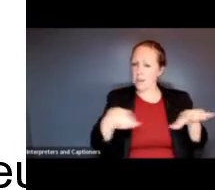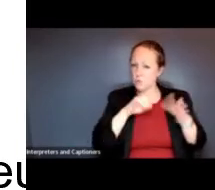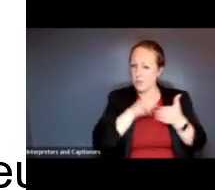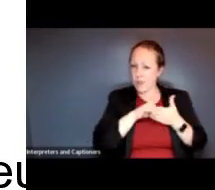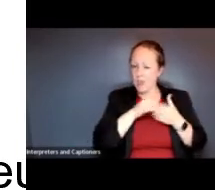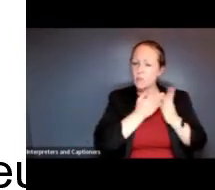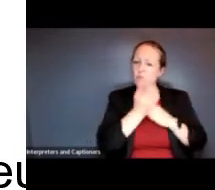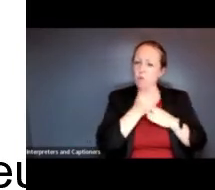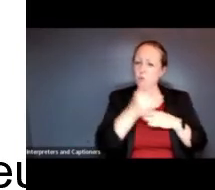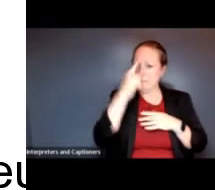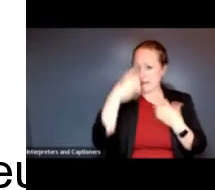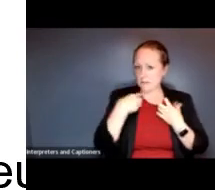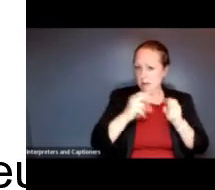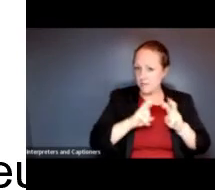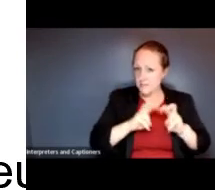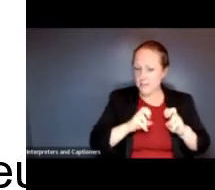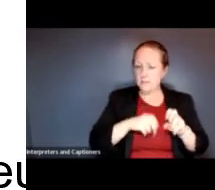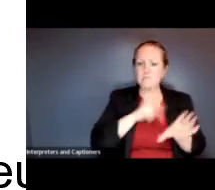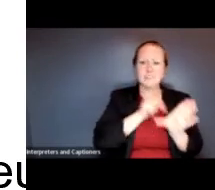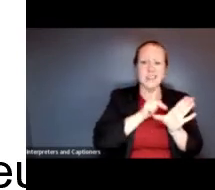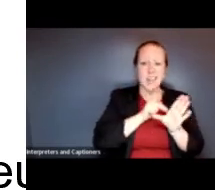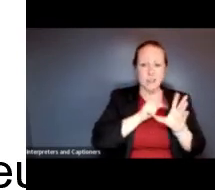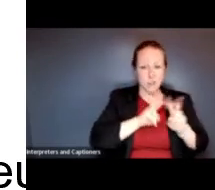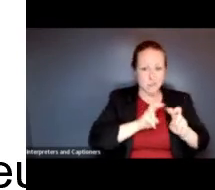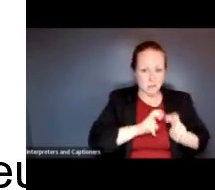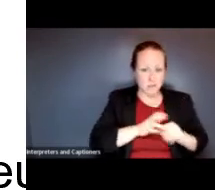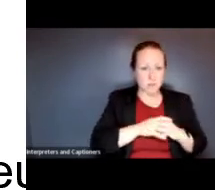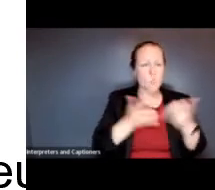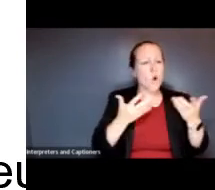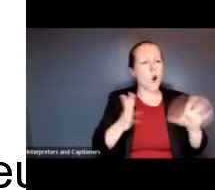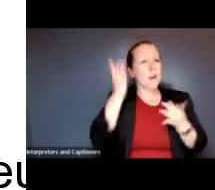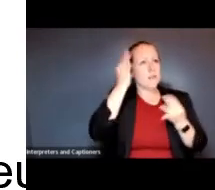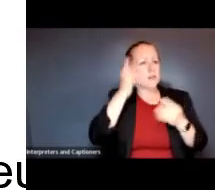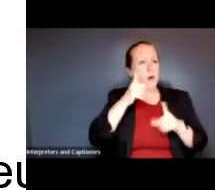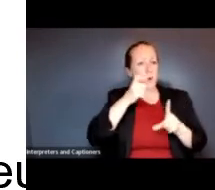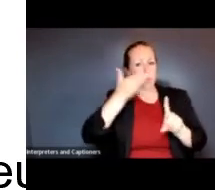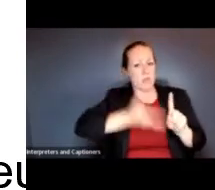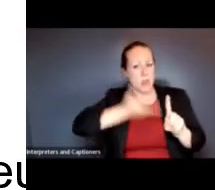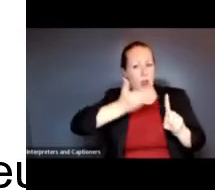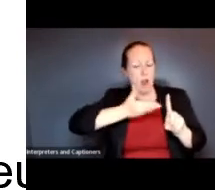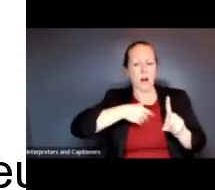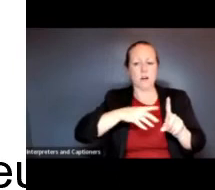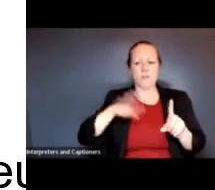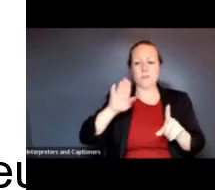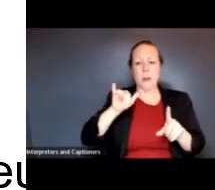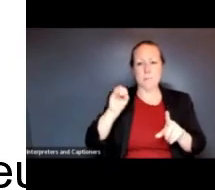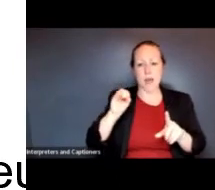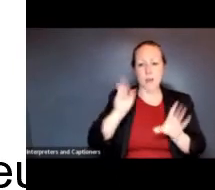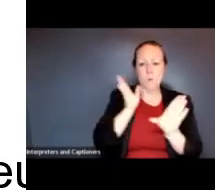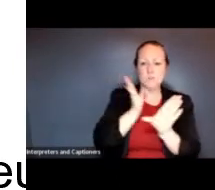psychiatric assessment. You know, we're already thinking about who this person is their sort of bio psycho social context, and how to kind of